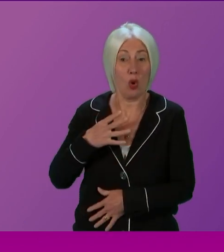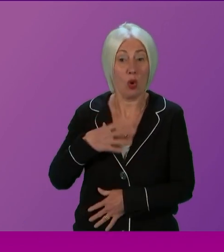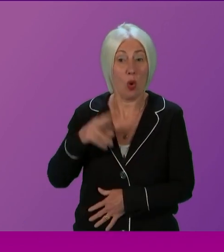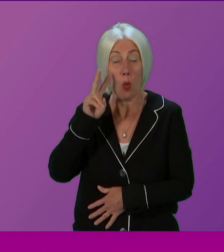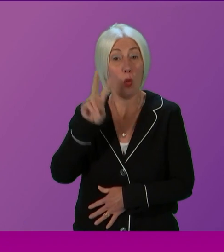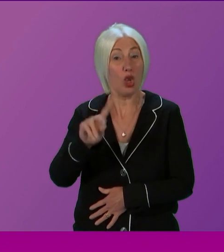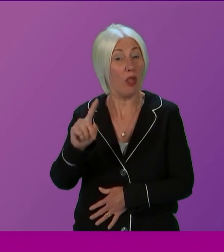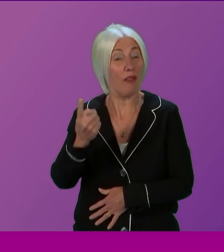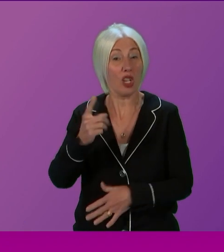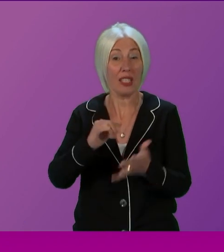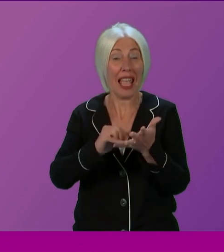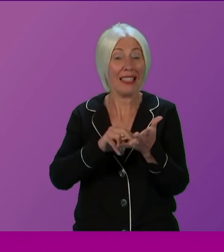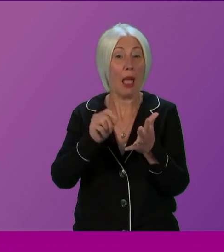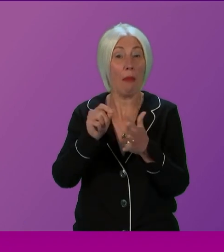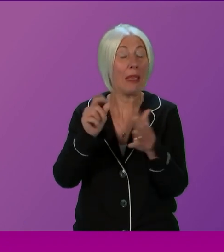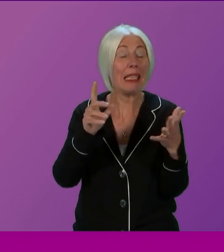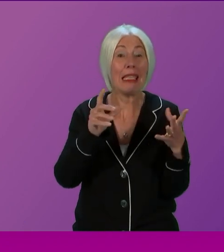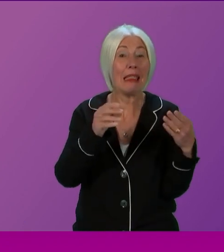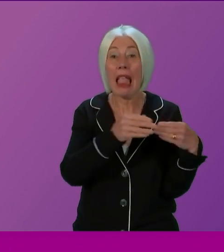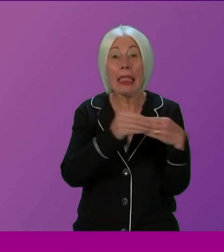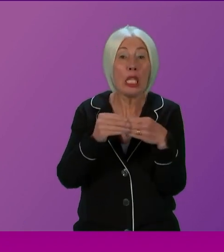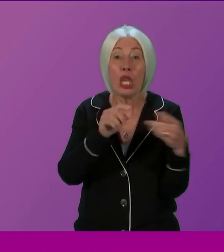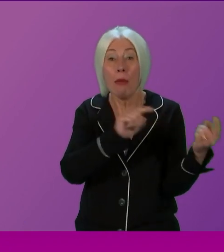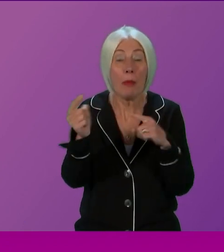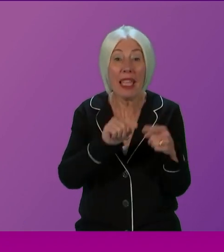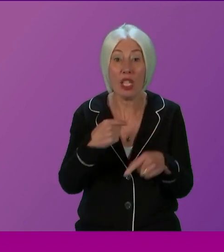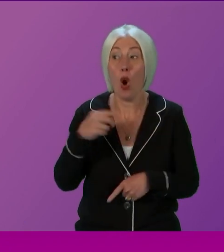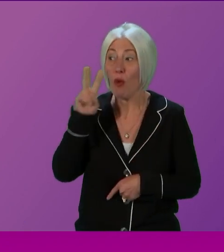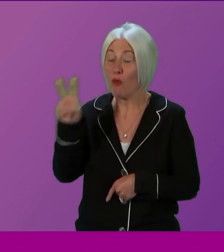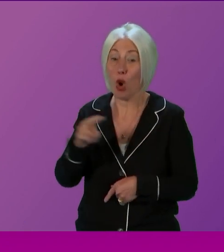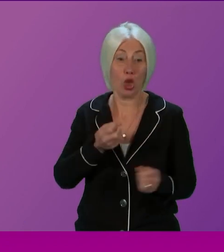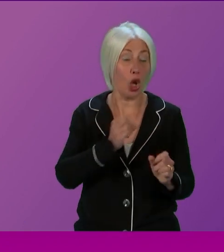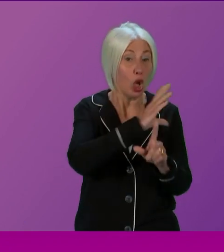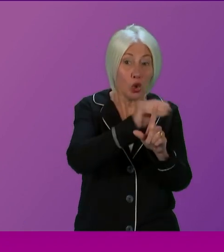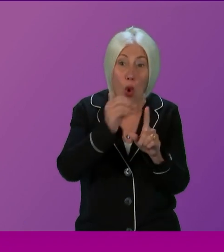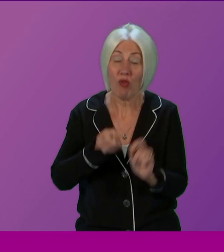because we have had lots of Tory and Labour leaderships to enjoy over those years. However,